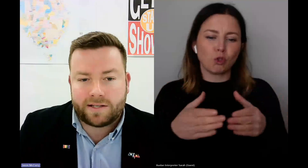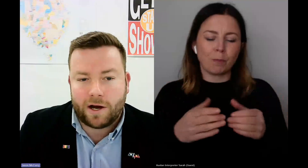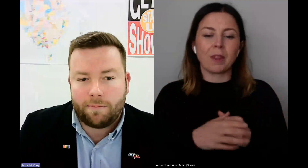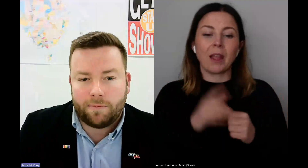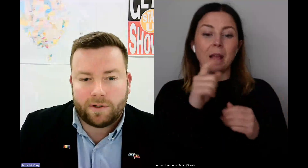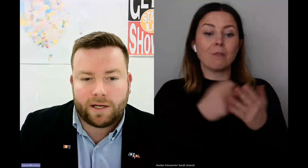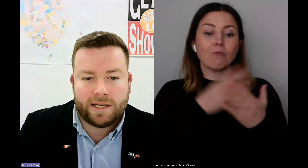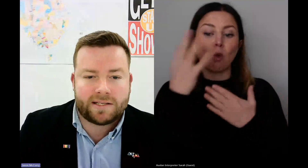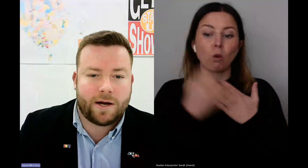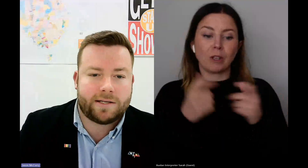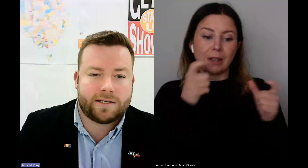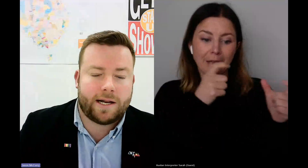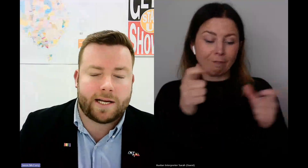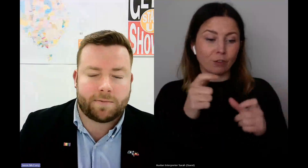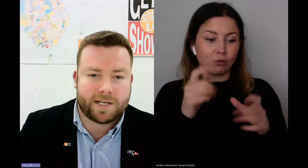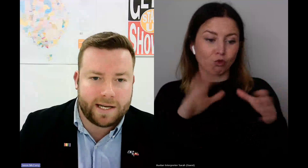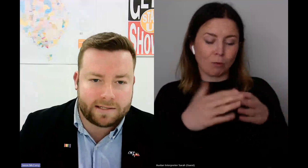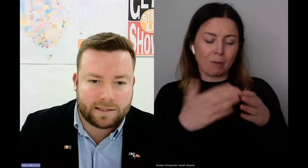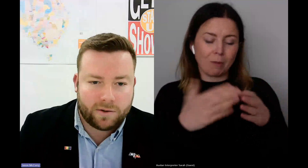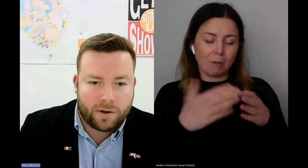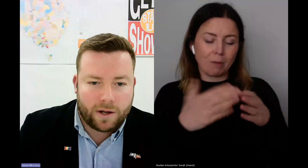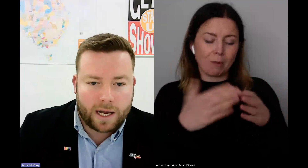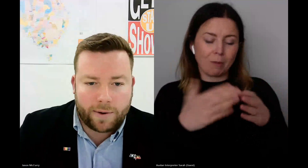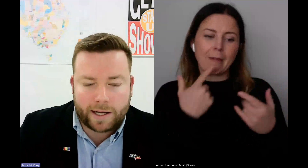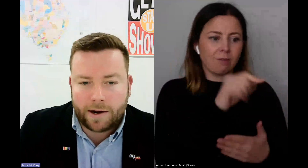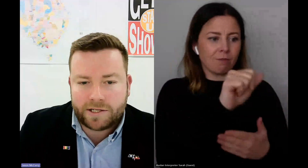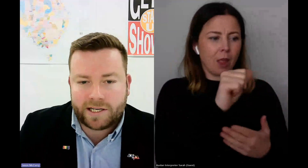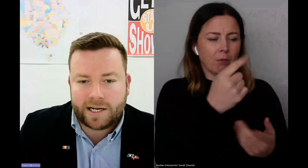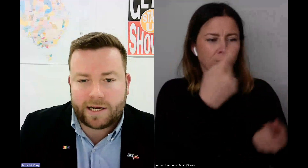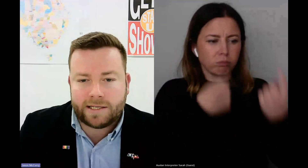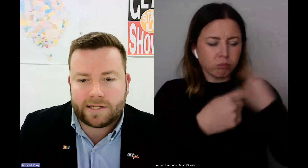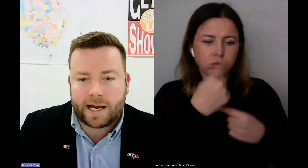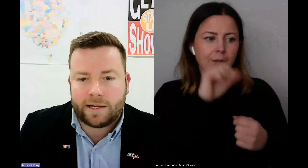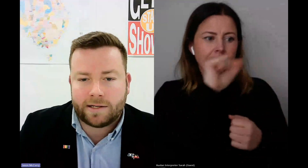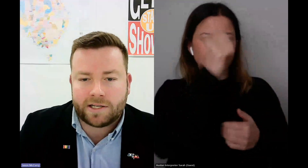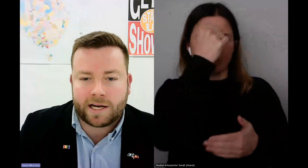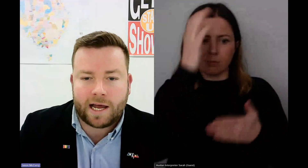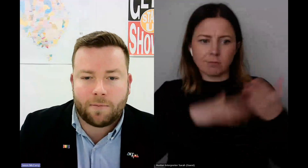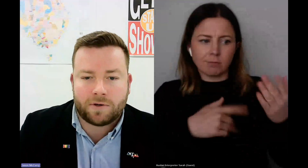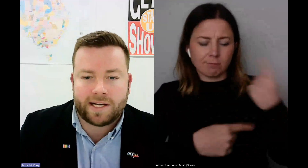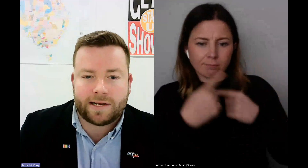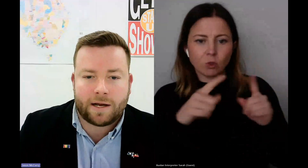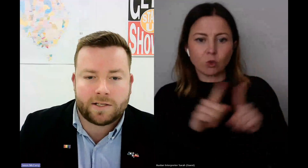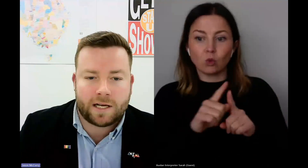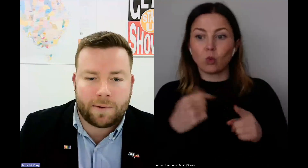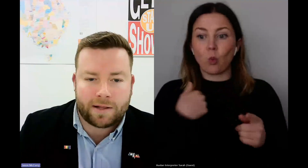their time insights and expertise and we encourage attendees today to check out more details about